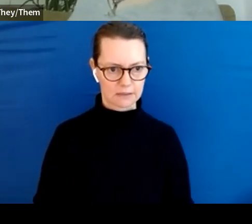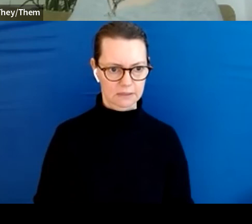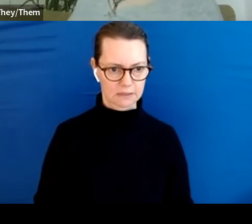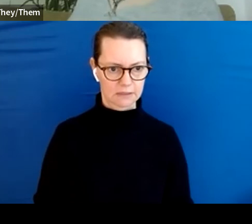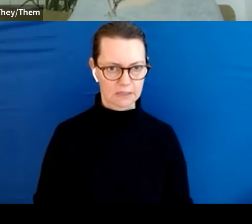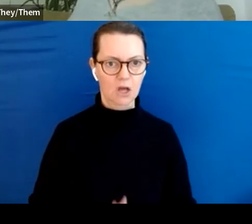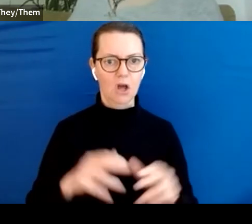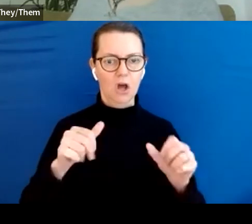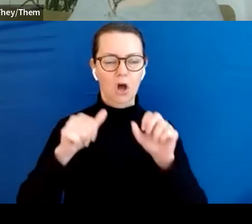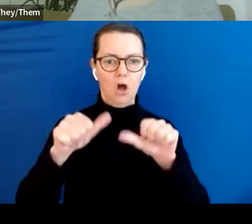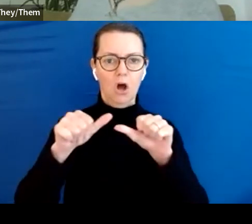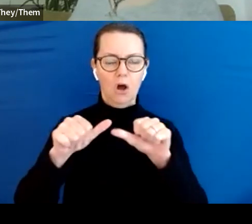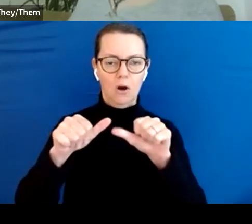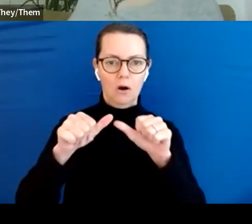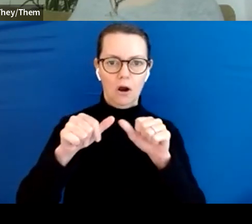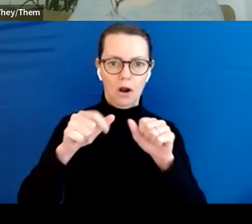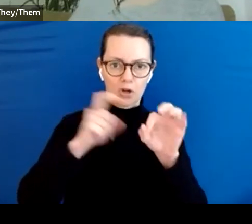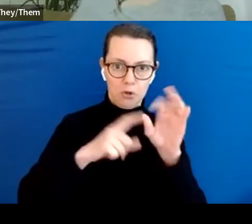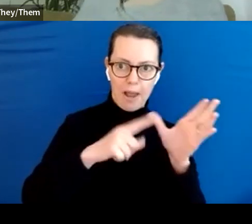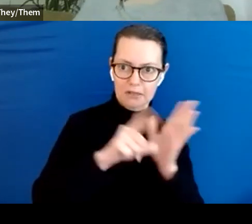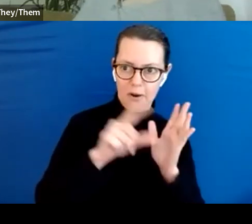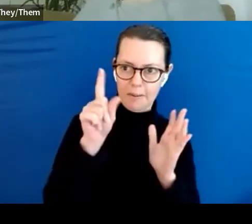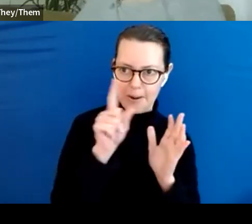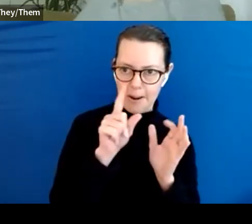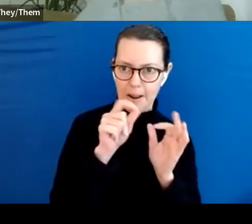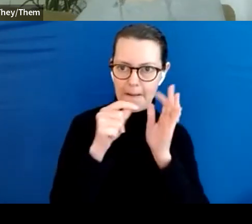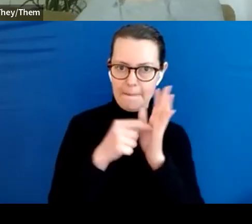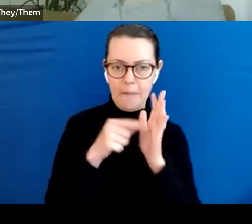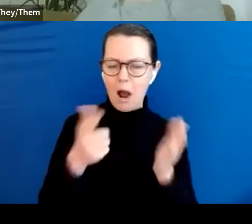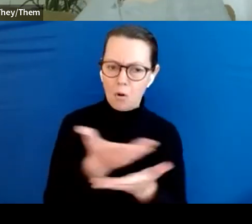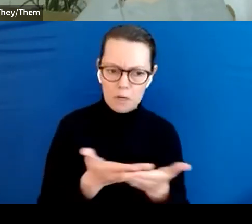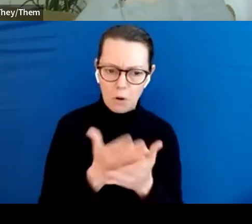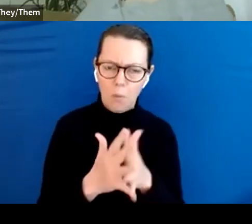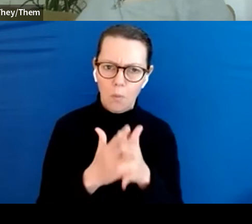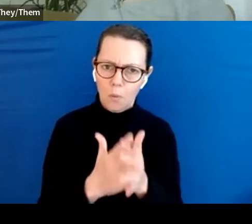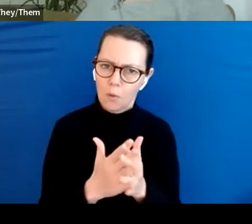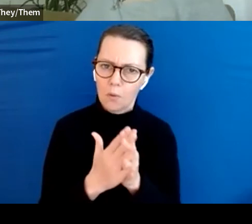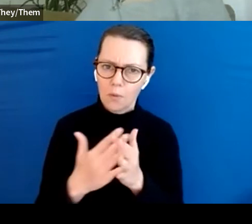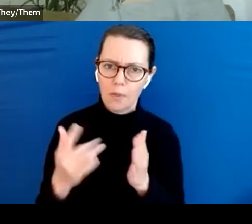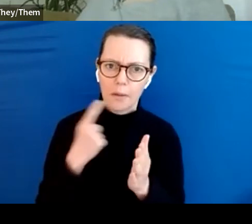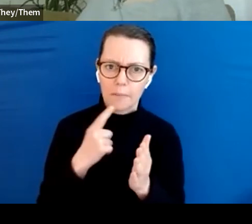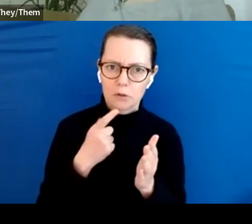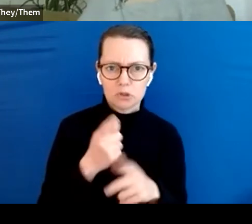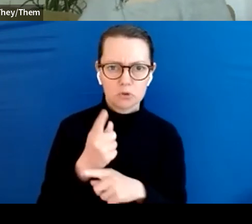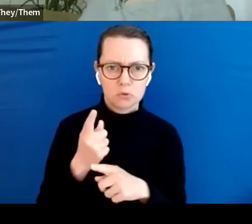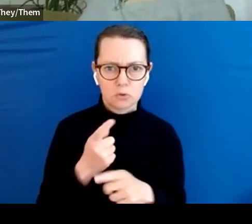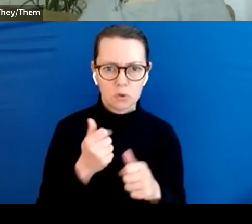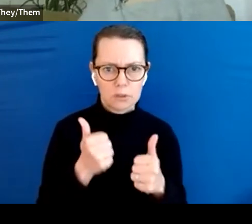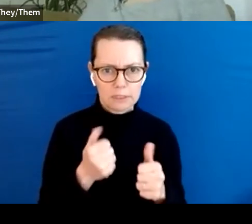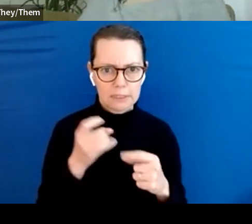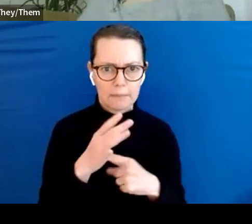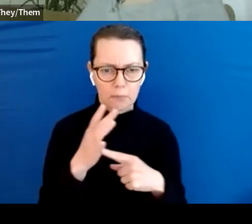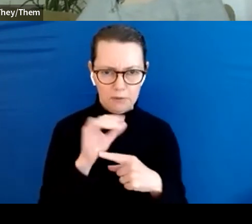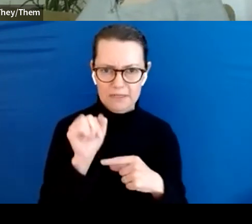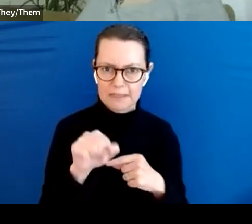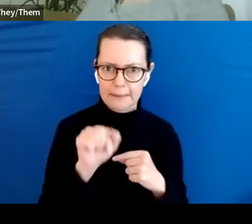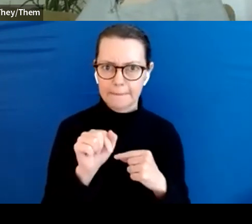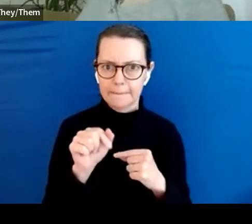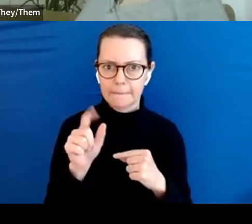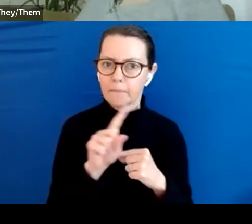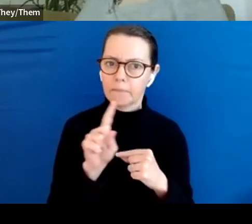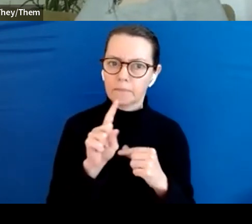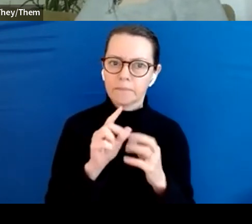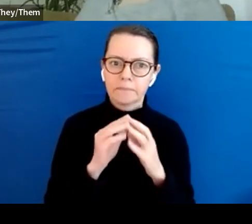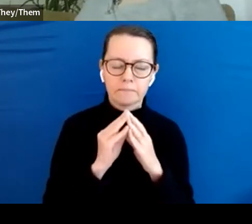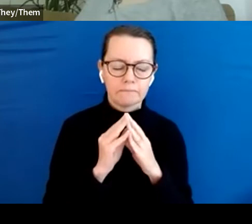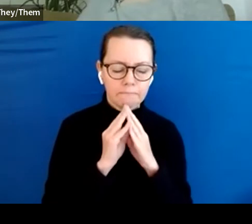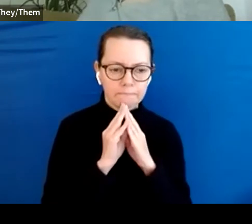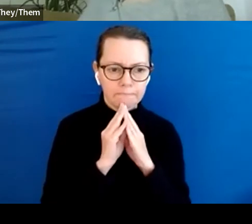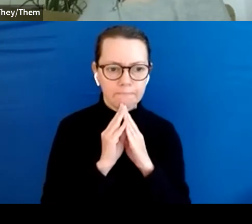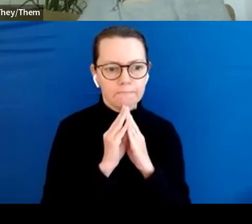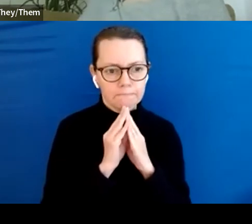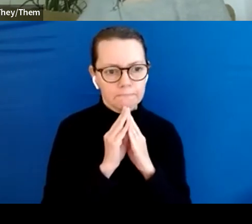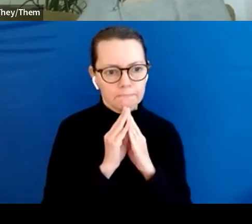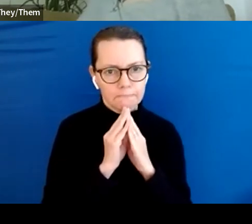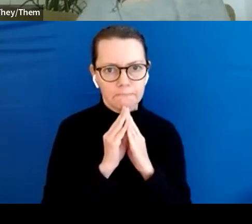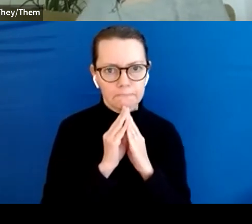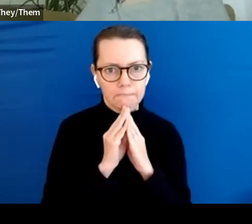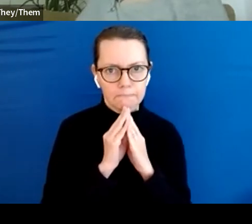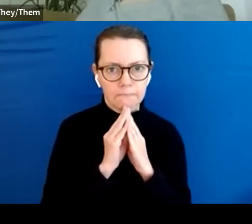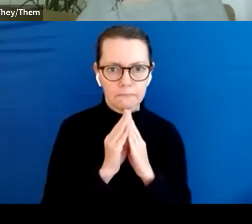and we sort of eating into our, our q amp a time but i think i think this discussion is bringing out some really good points but yeah it's that, you know, a lot happens in a, in a school term.